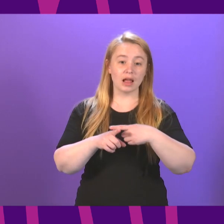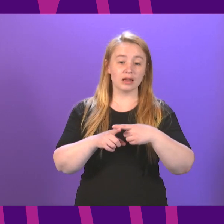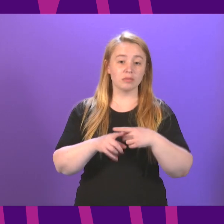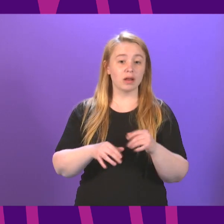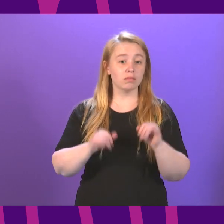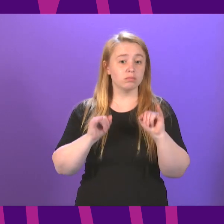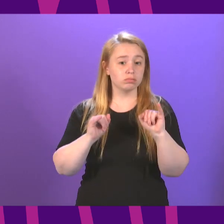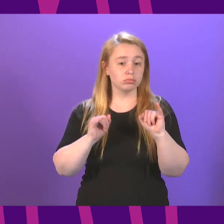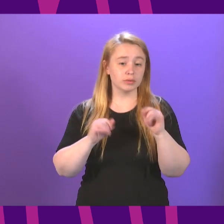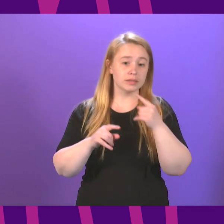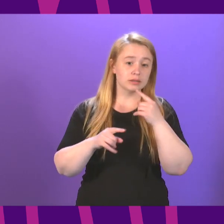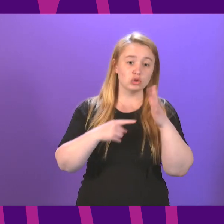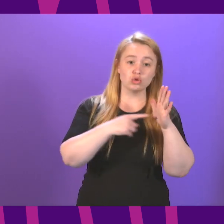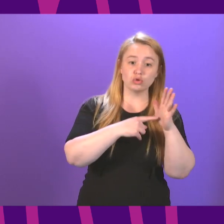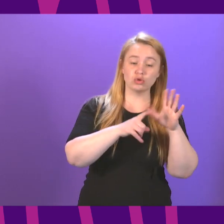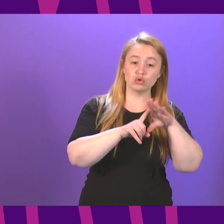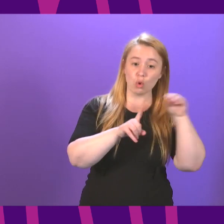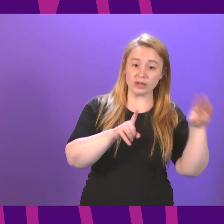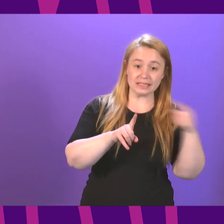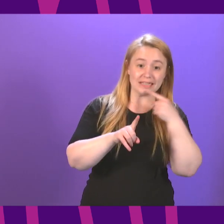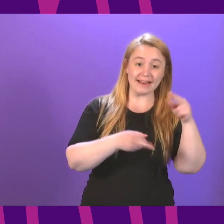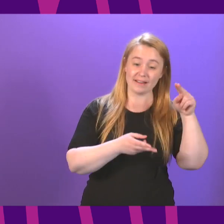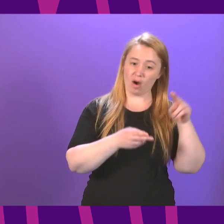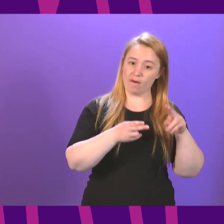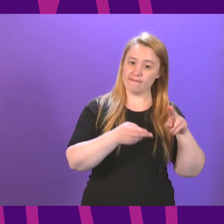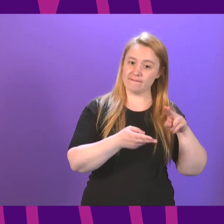fees low, the Tories have bumped them up, making it much harder for students from